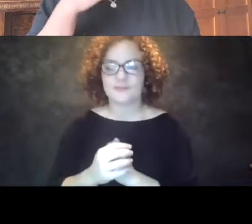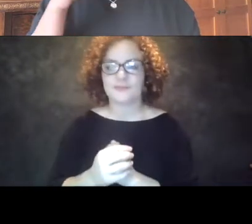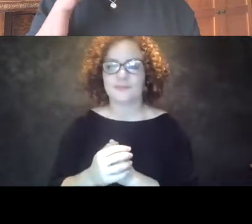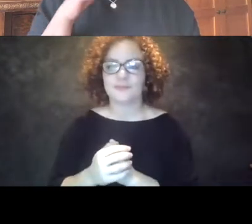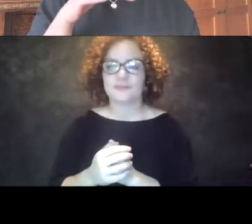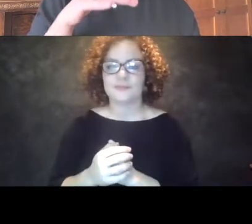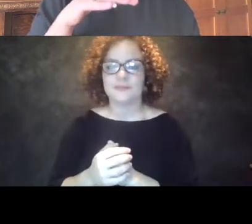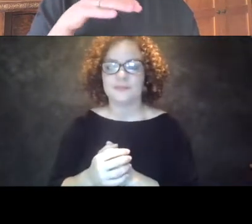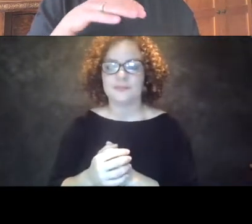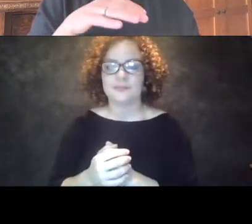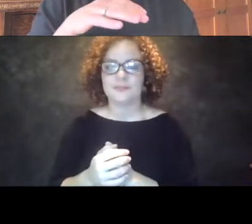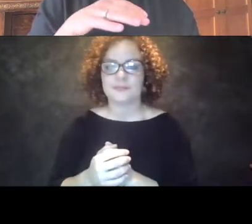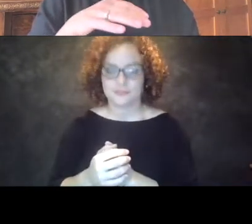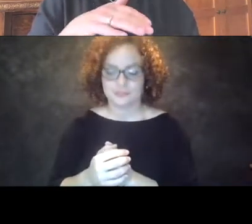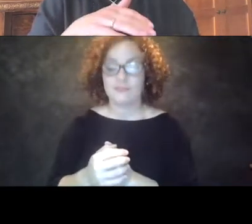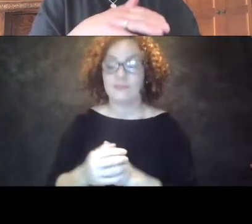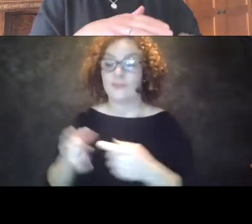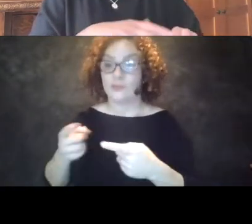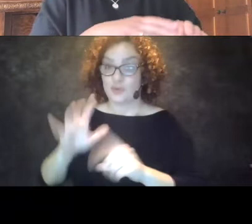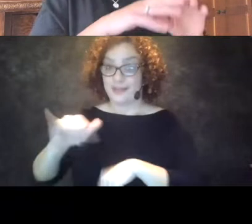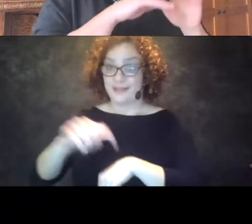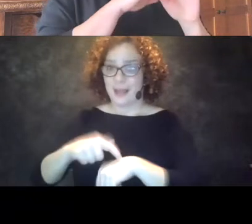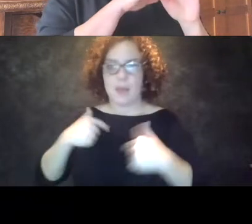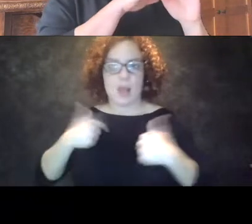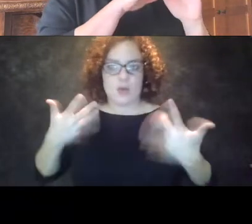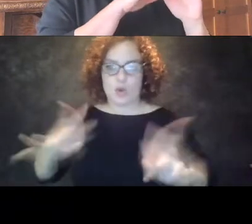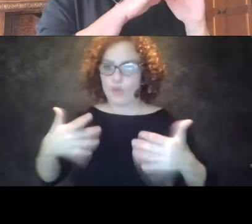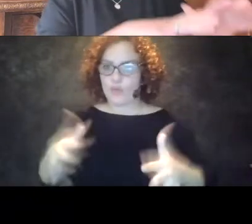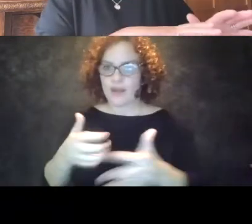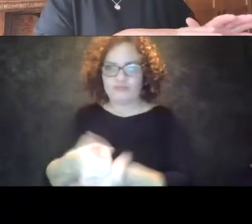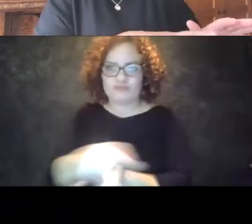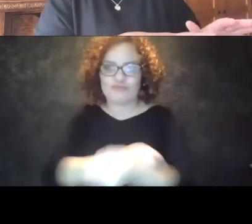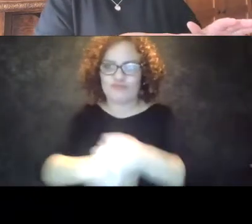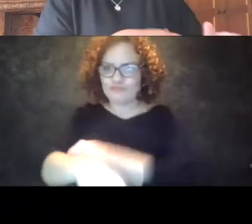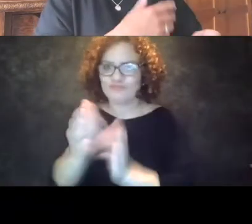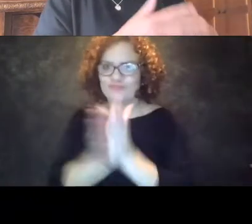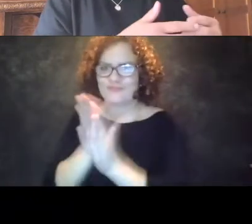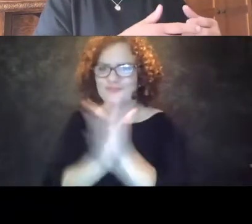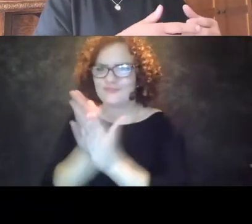at that point, I was really passionate already about peer relationships, and really promoting